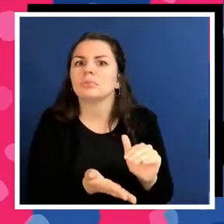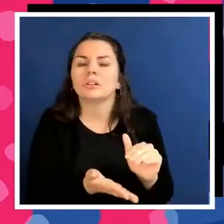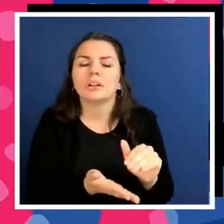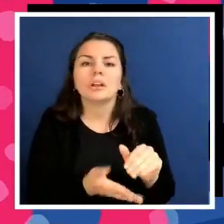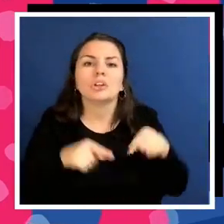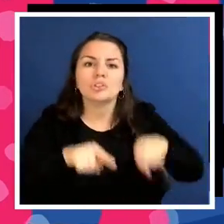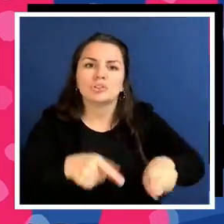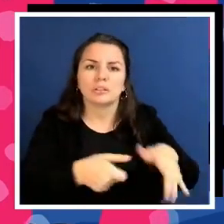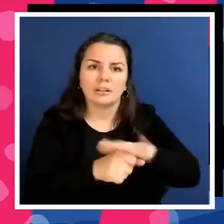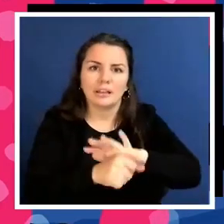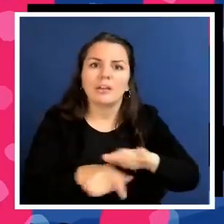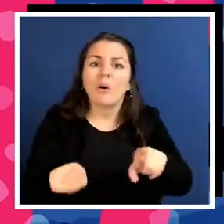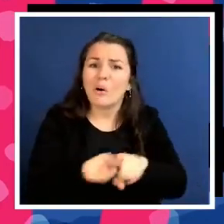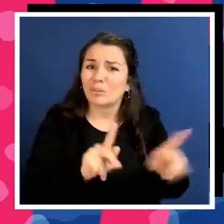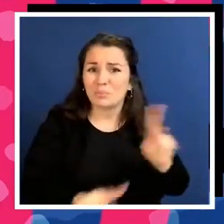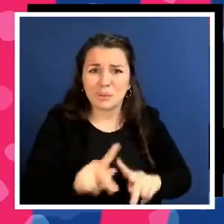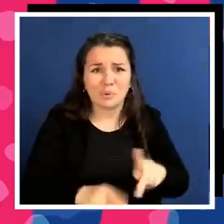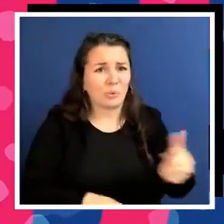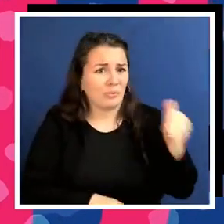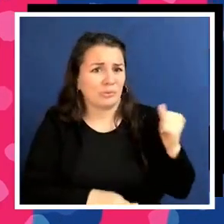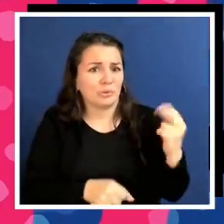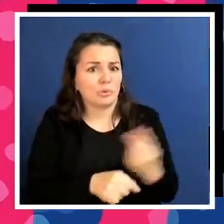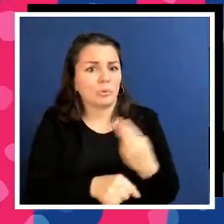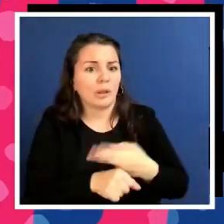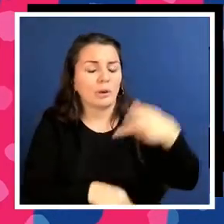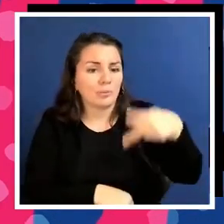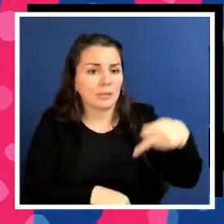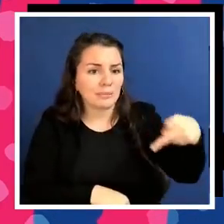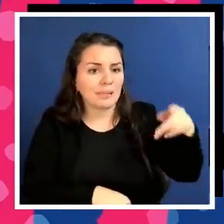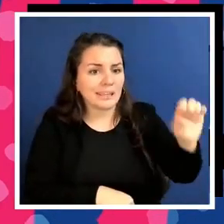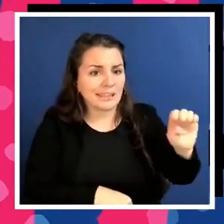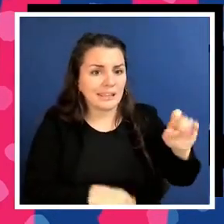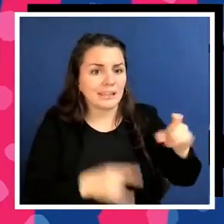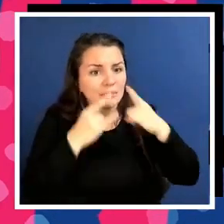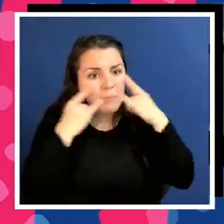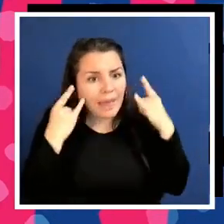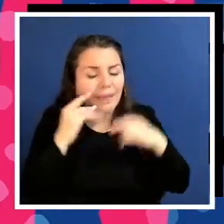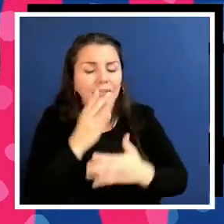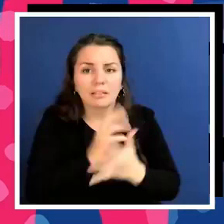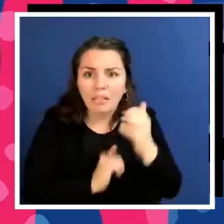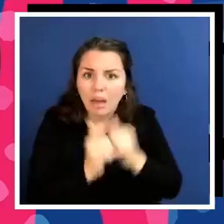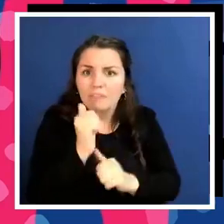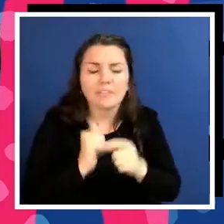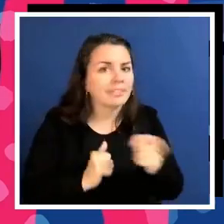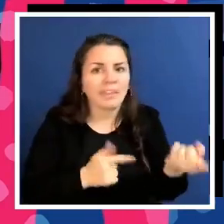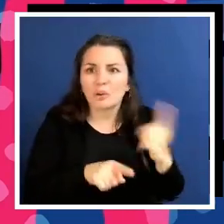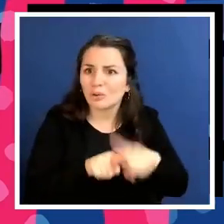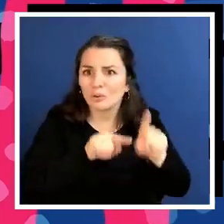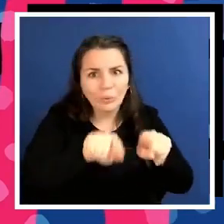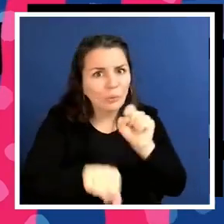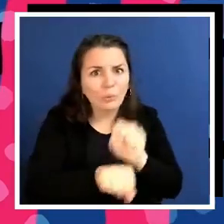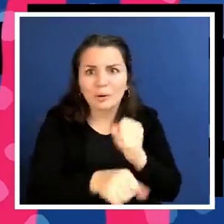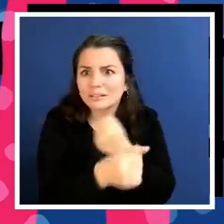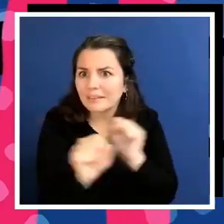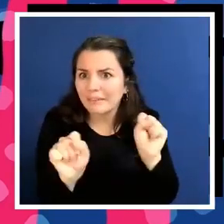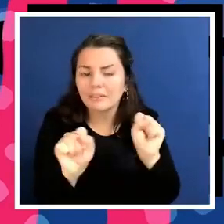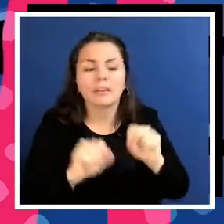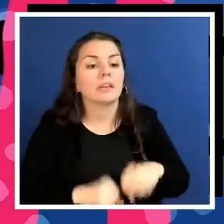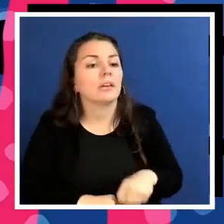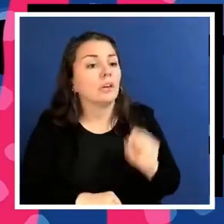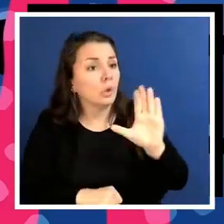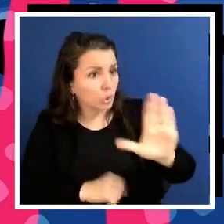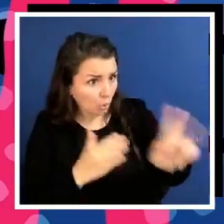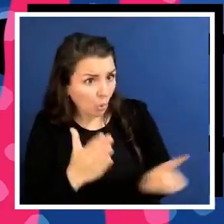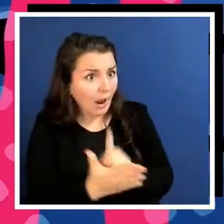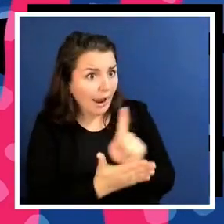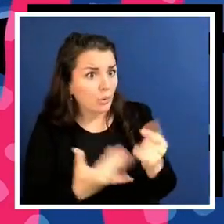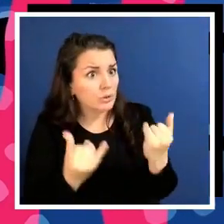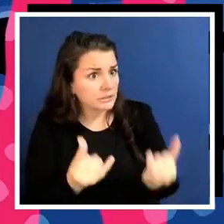PEOPLE, HOUSECLEANERS AND